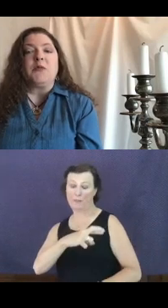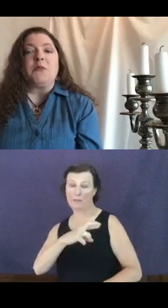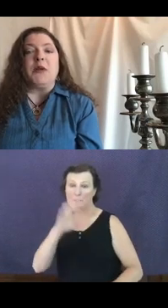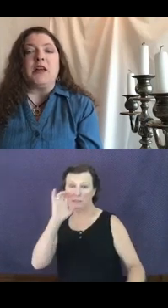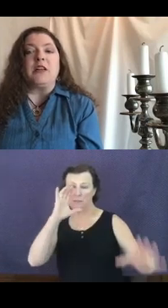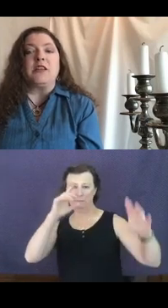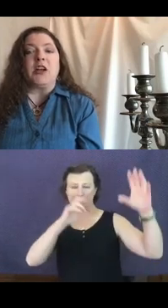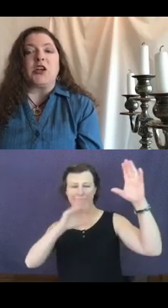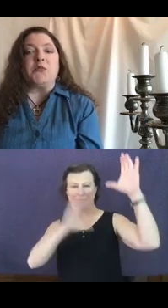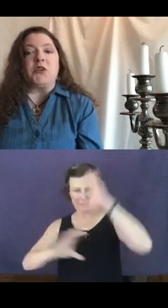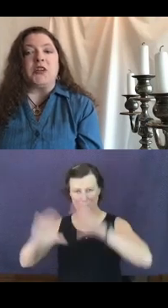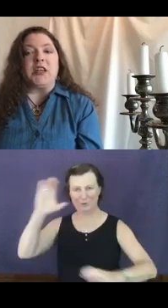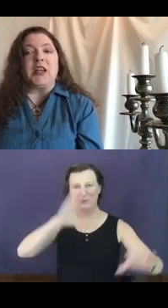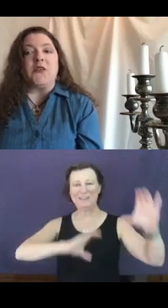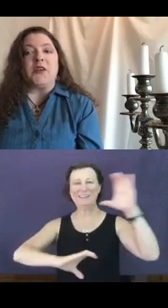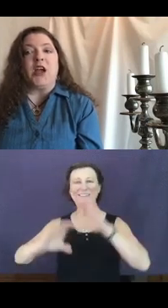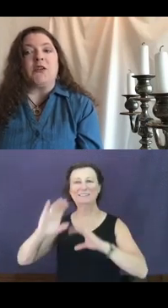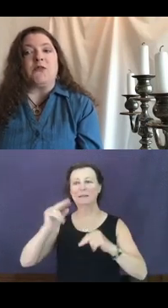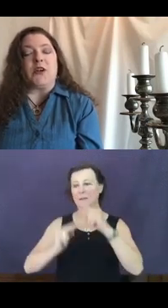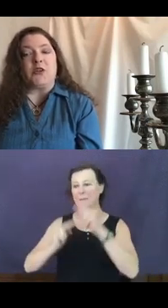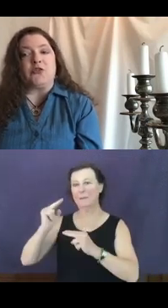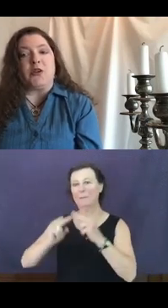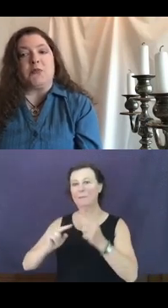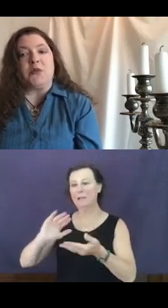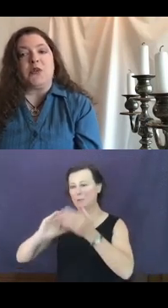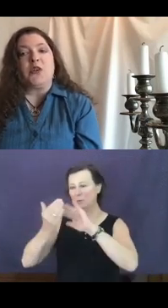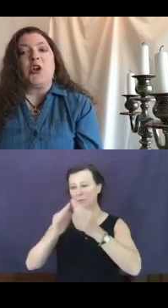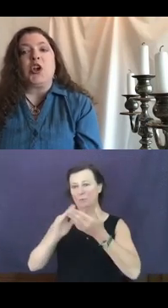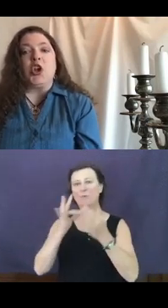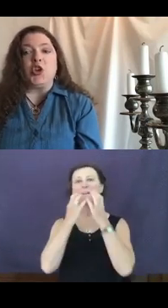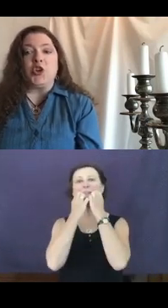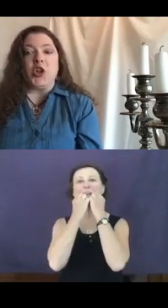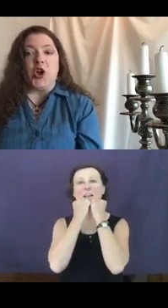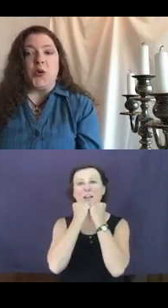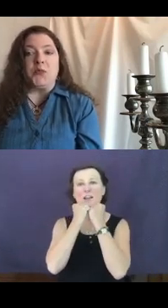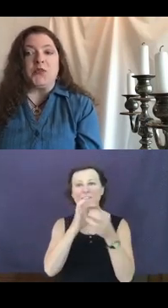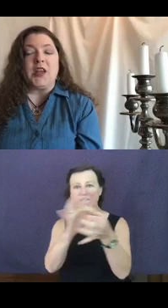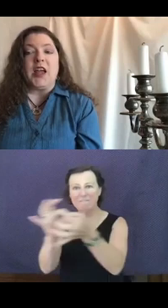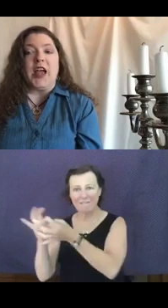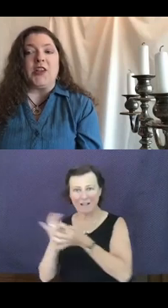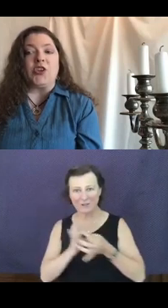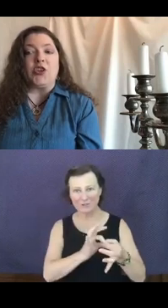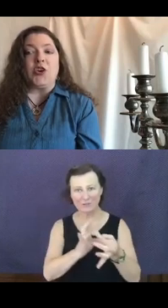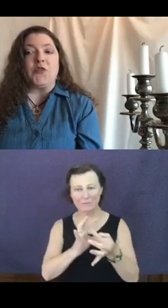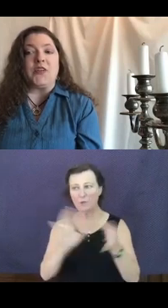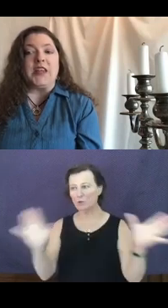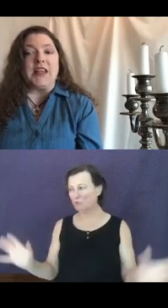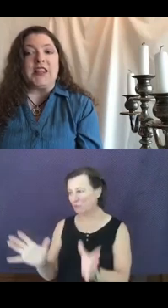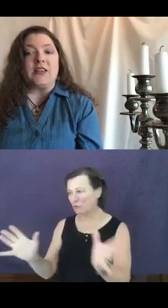Build a community of caring fellowship, Nurture the hopes, and serve the needs of